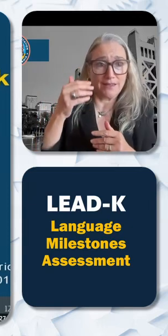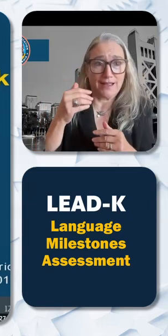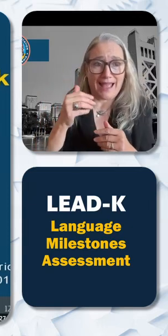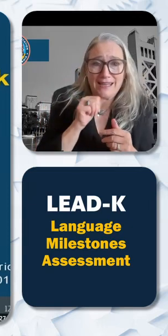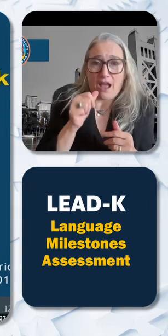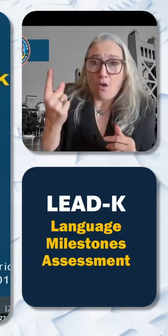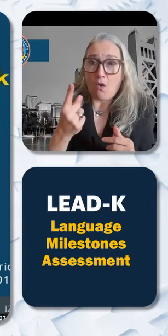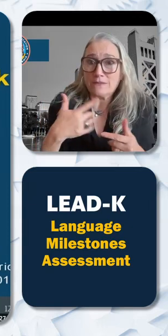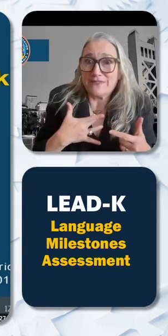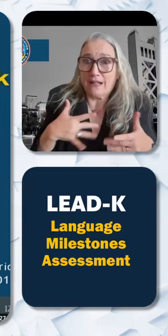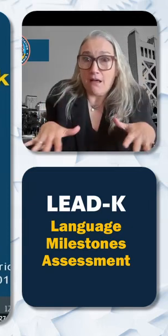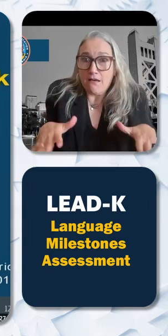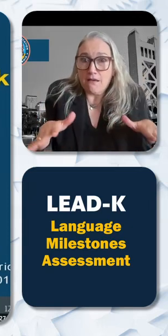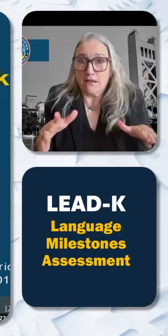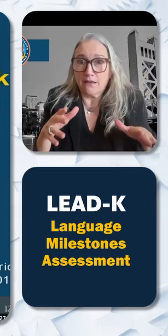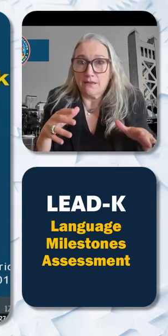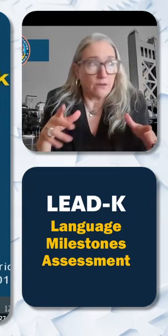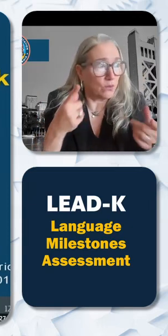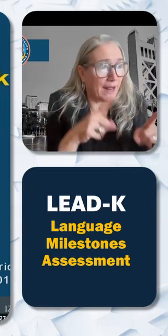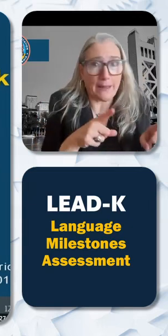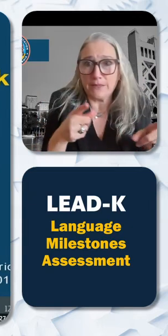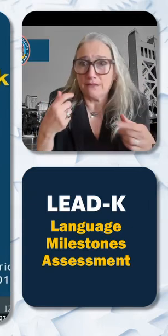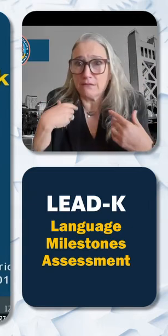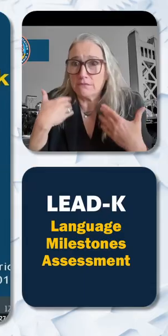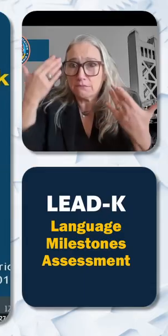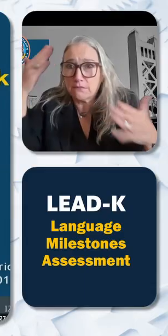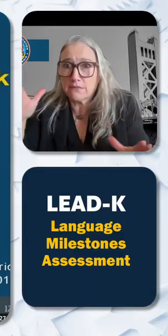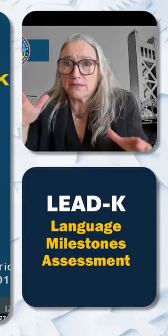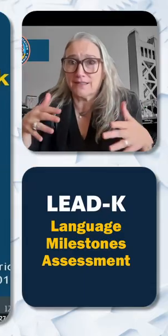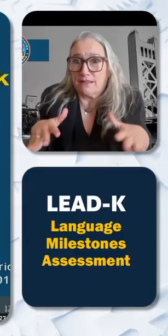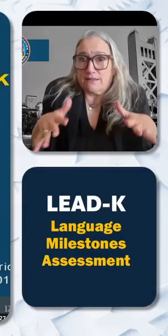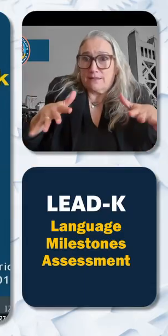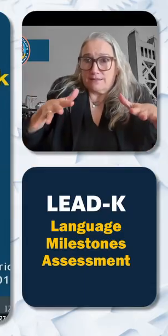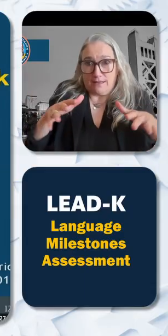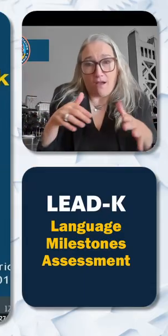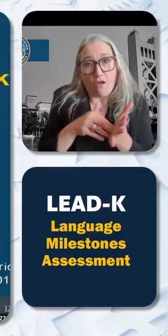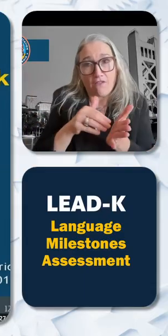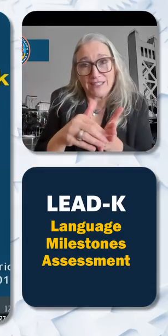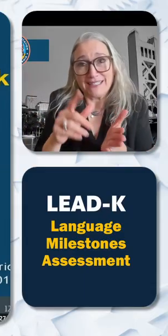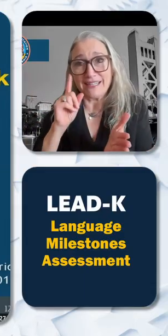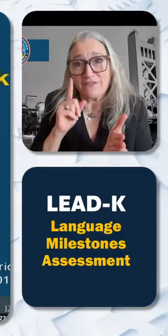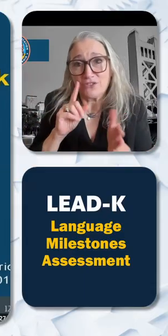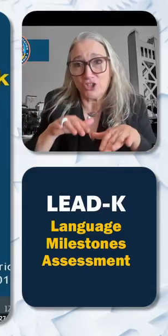And not to be in a constant state of anxiety. We need to know what's happening around us.